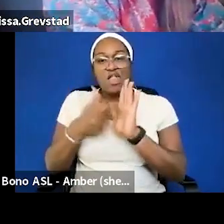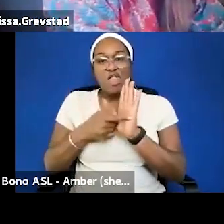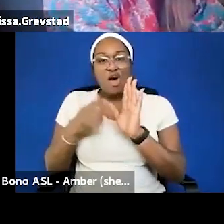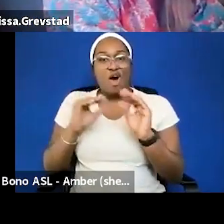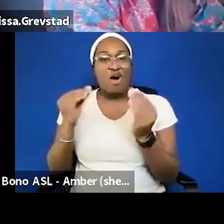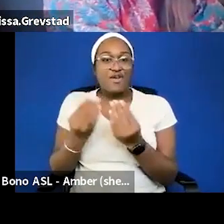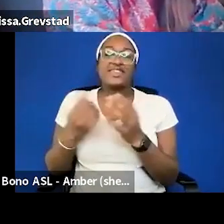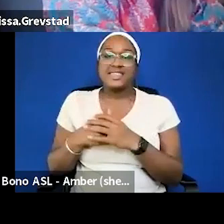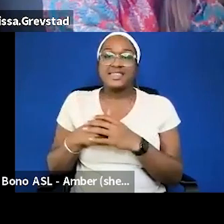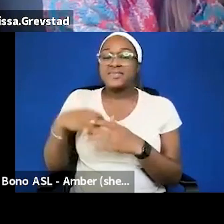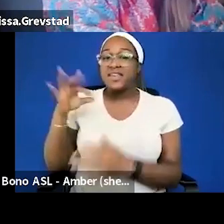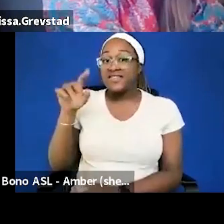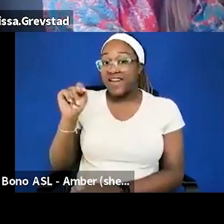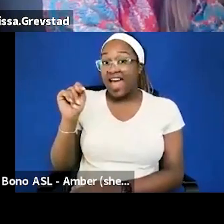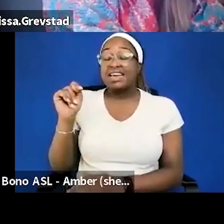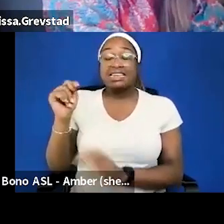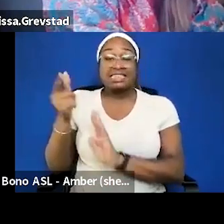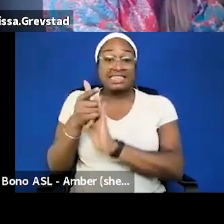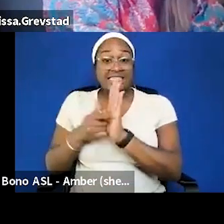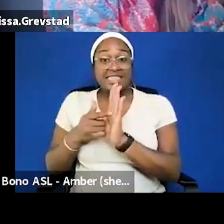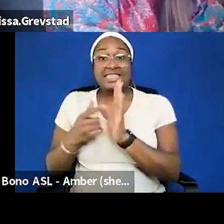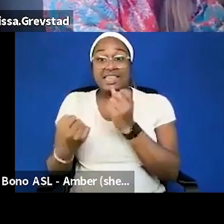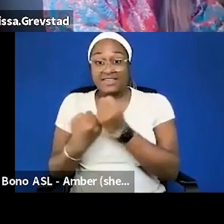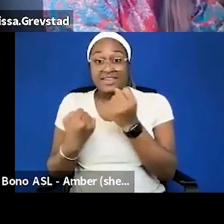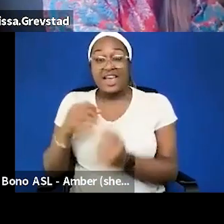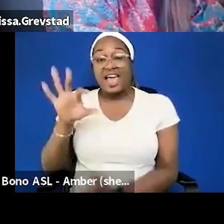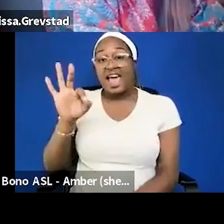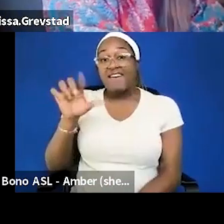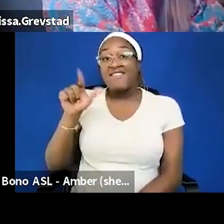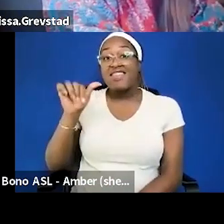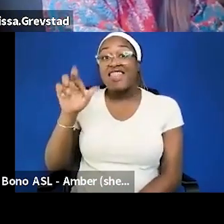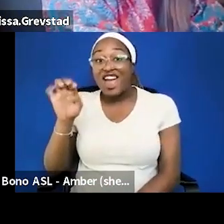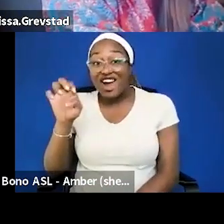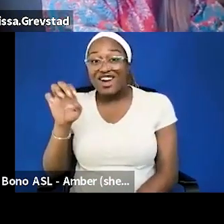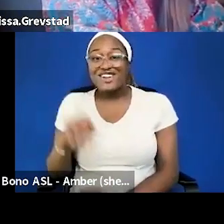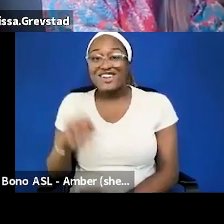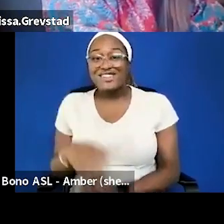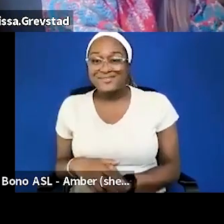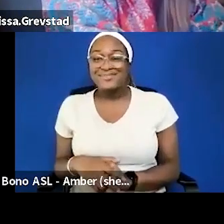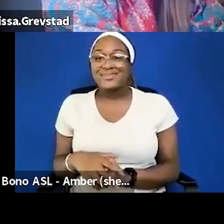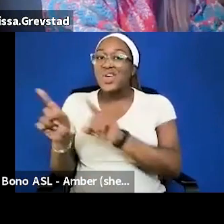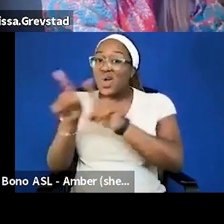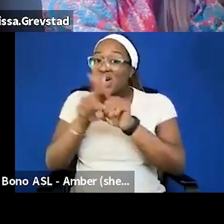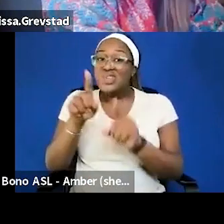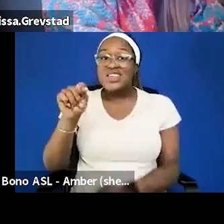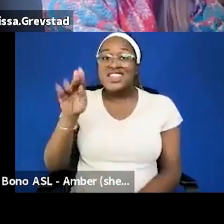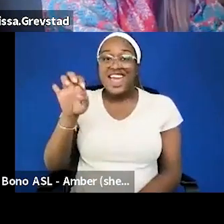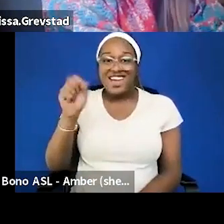legal advocacy rights and education, also known as FLARE. And also Tigeress said, we are co-founders